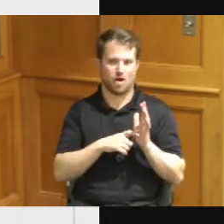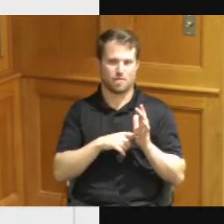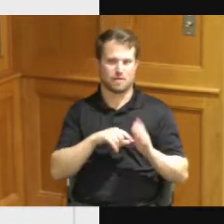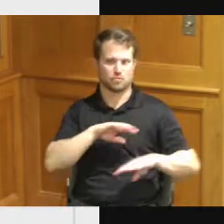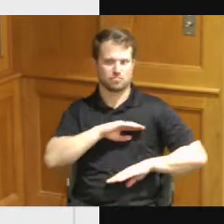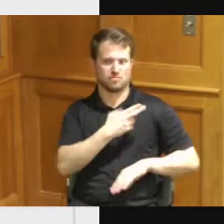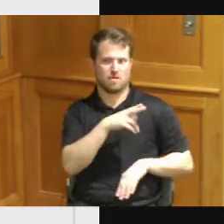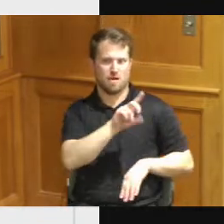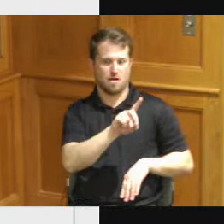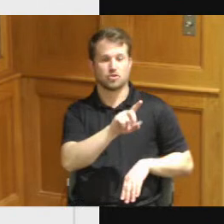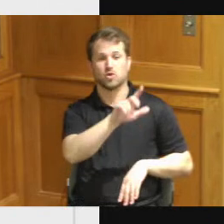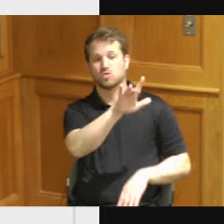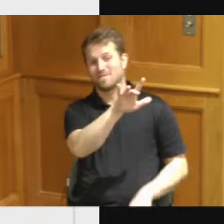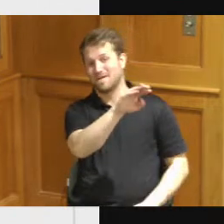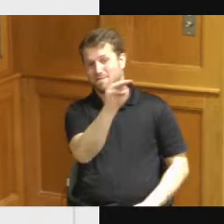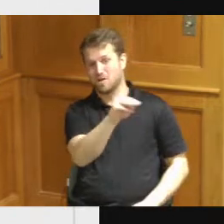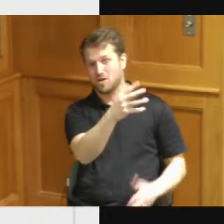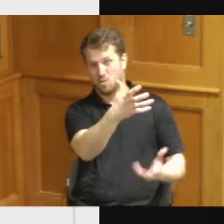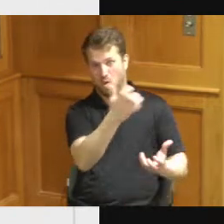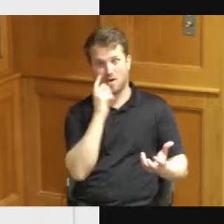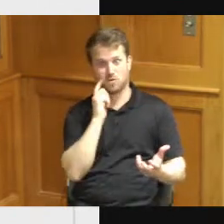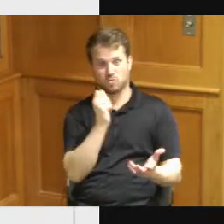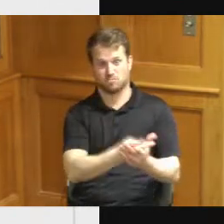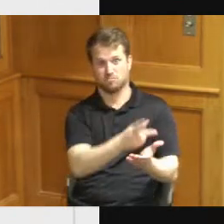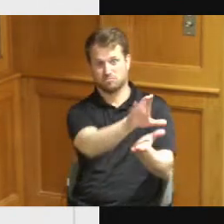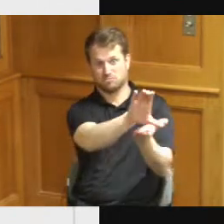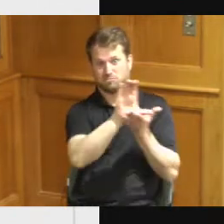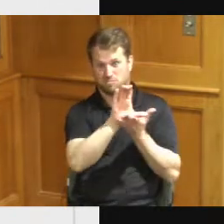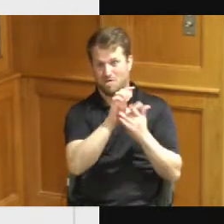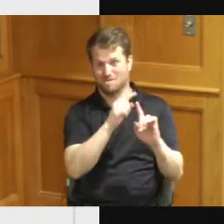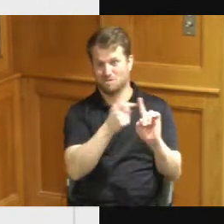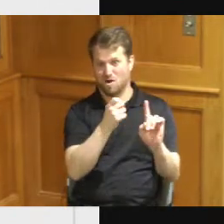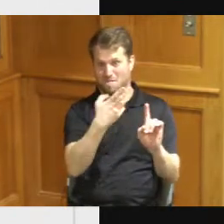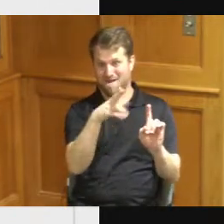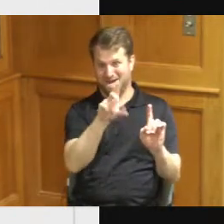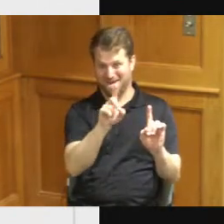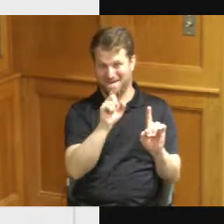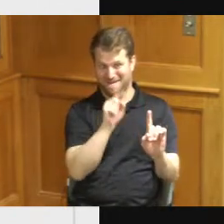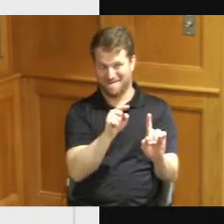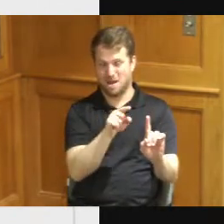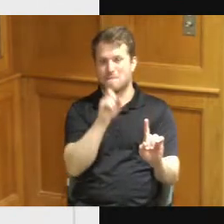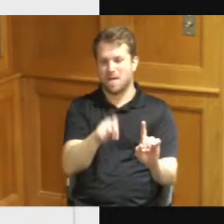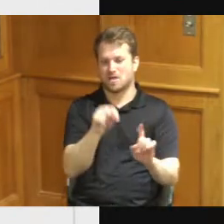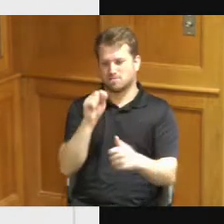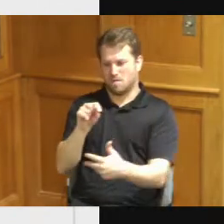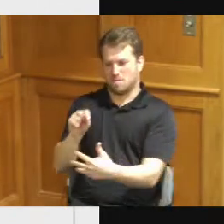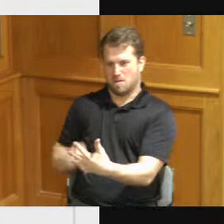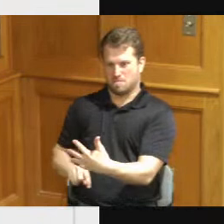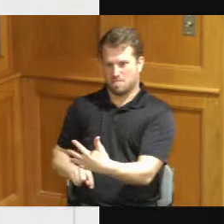that 25 million dollars a year in HUD funding we have to do those things those are expenses